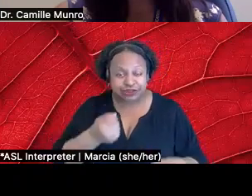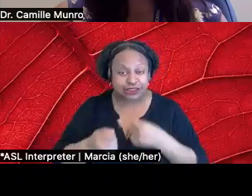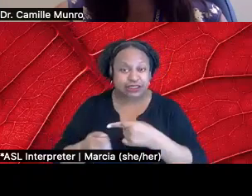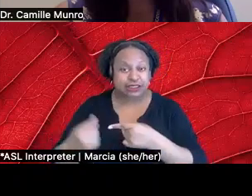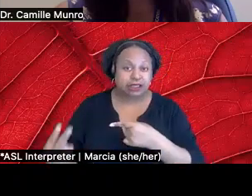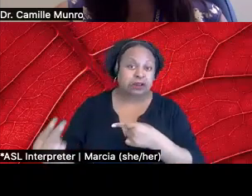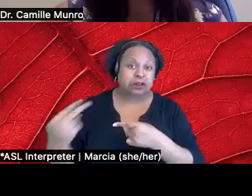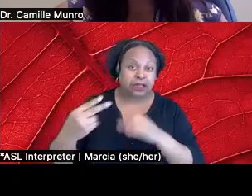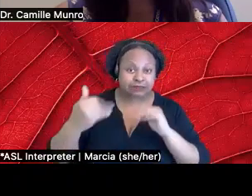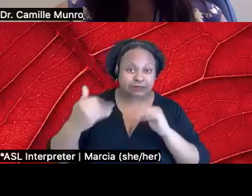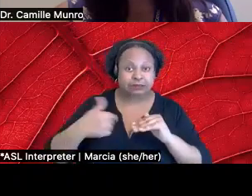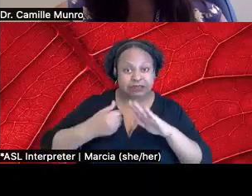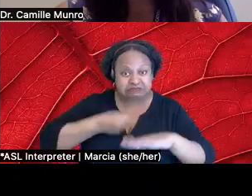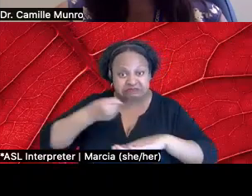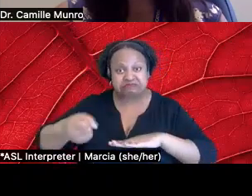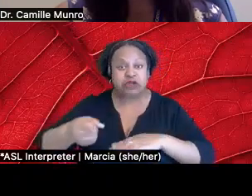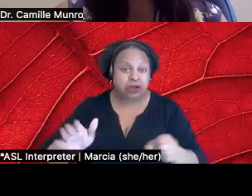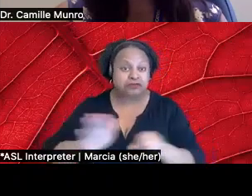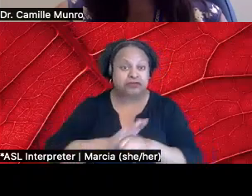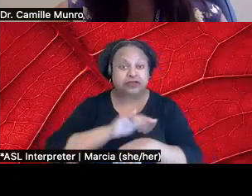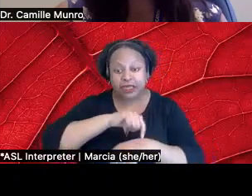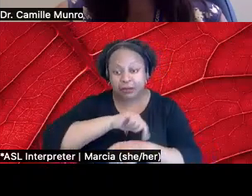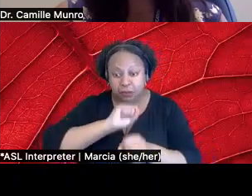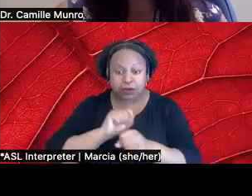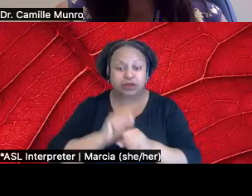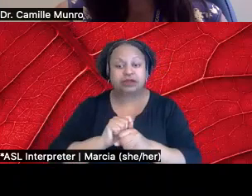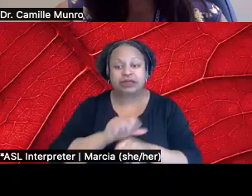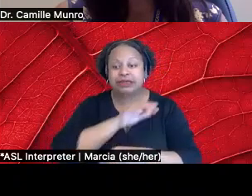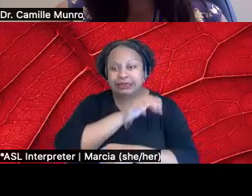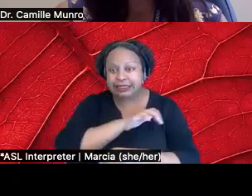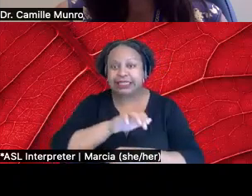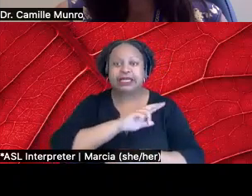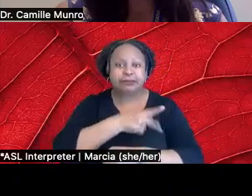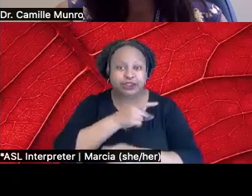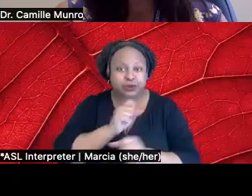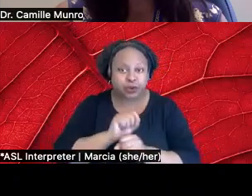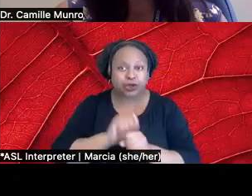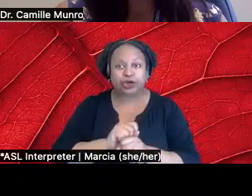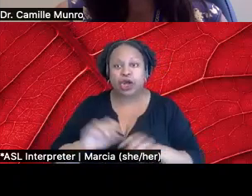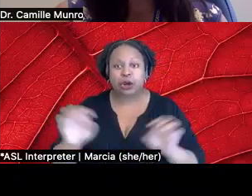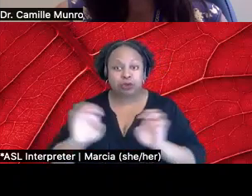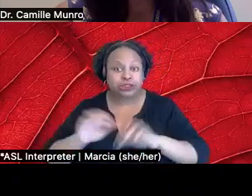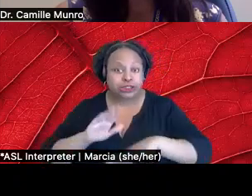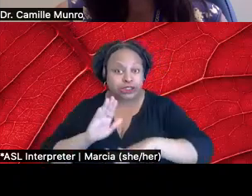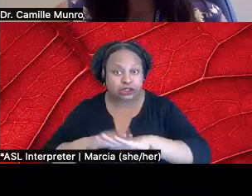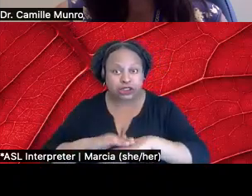and including clinic and patient work, emergency consult work and on-call work.